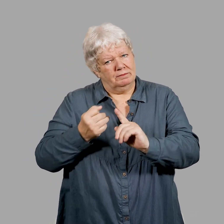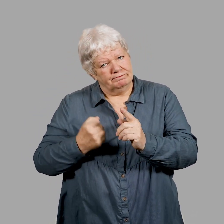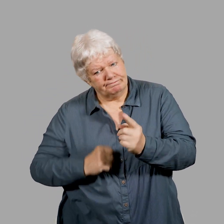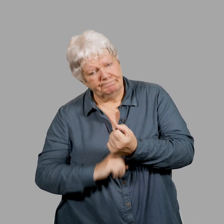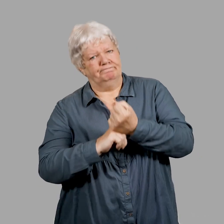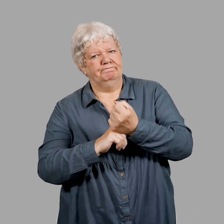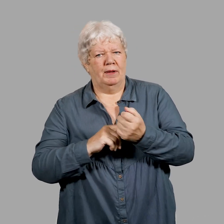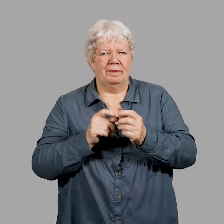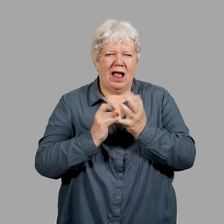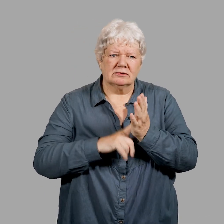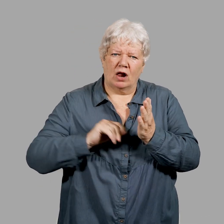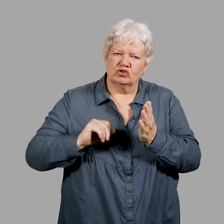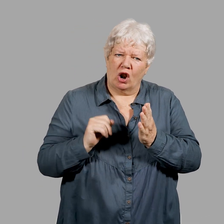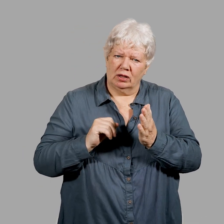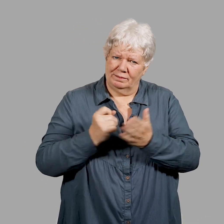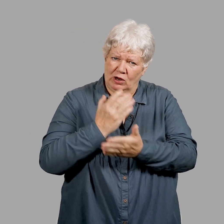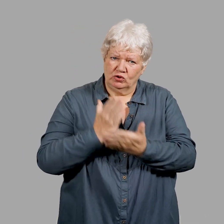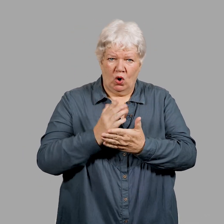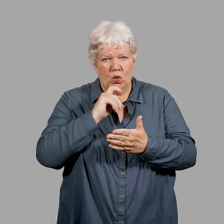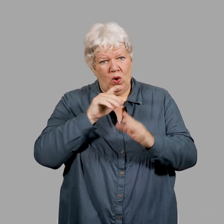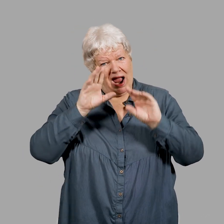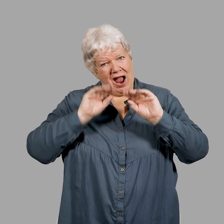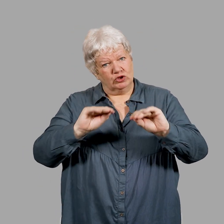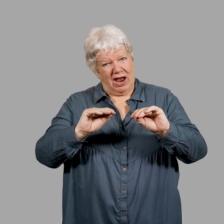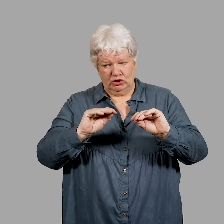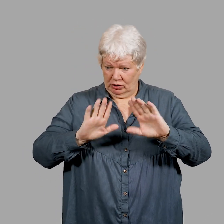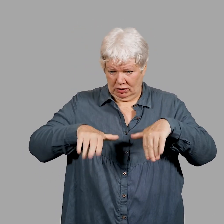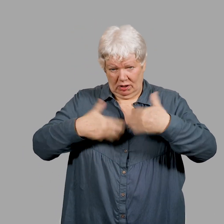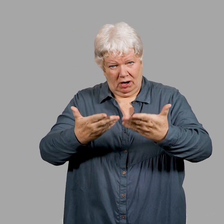underpinning BSL in Scotland to ensure education providers,